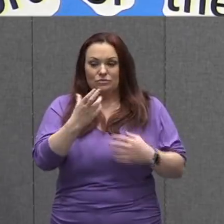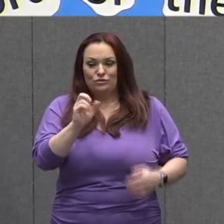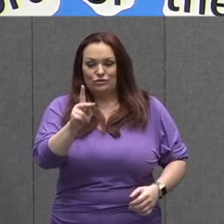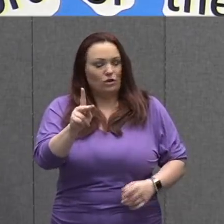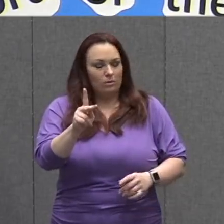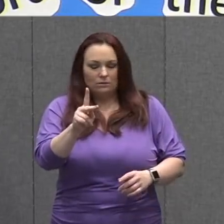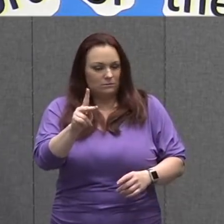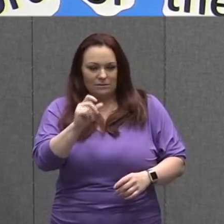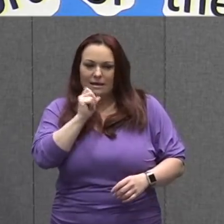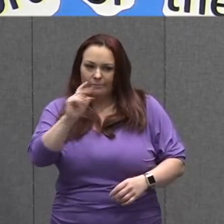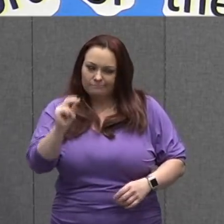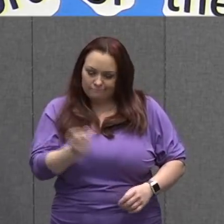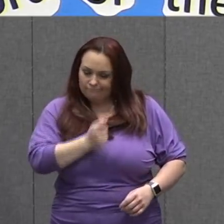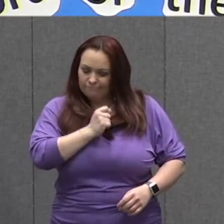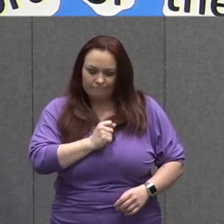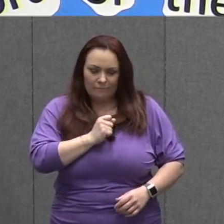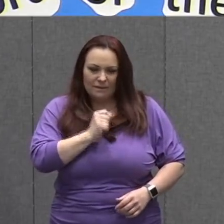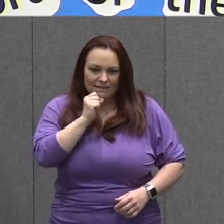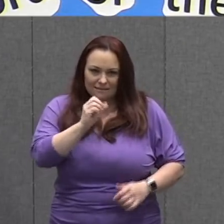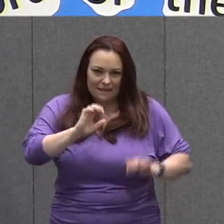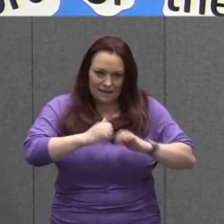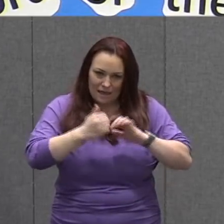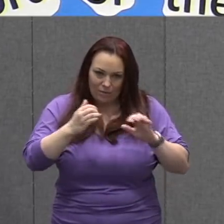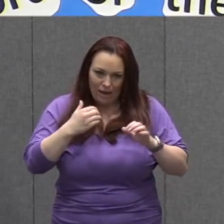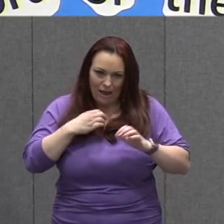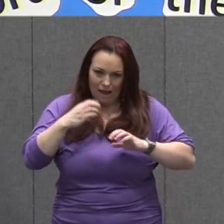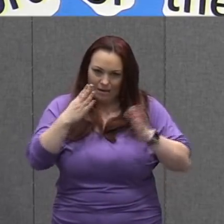That would be a bummer. That's not how I intend the experiment to go.